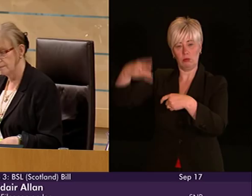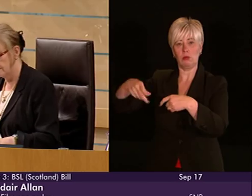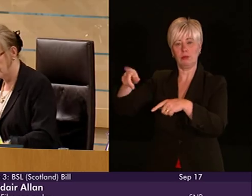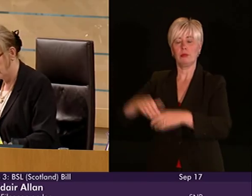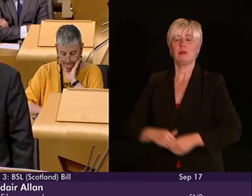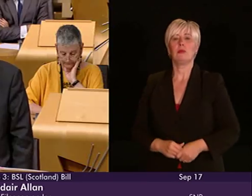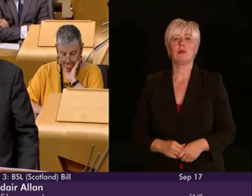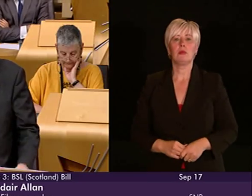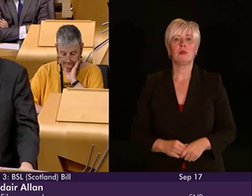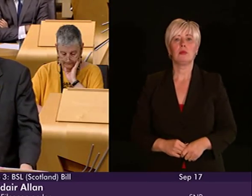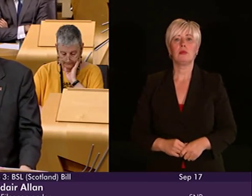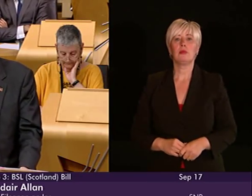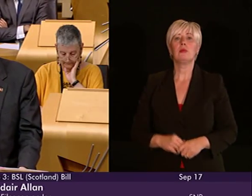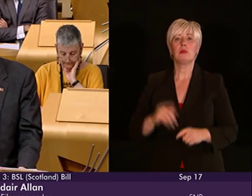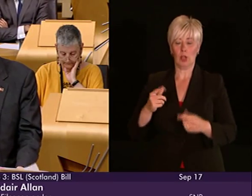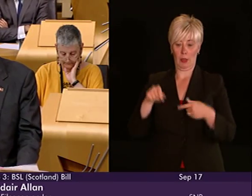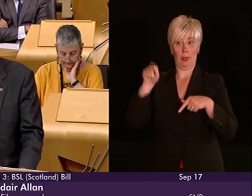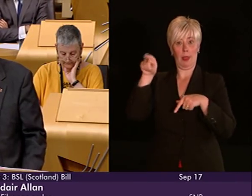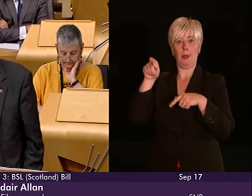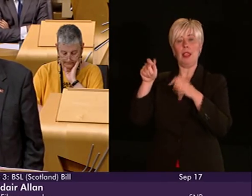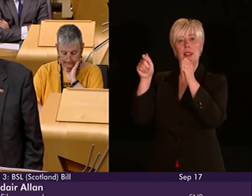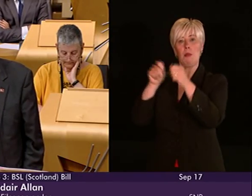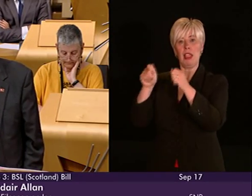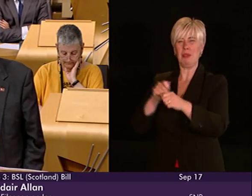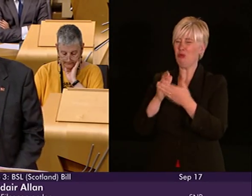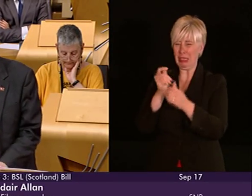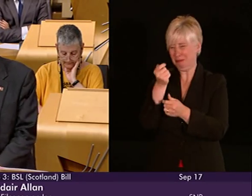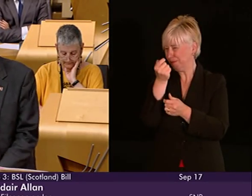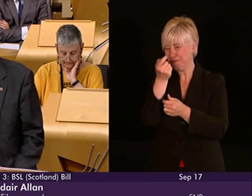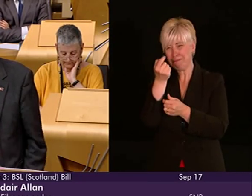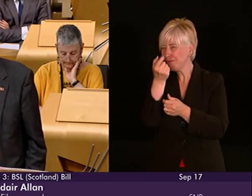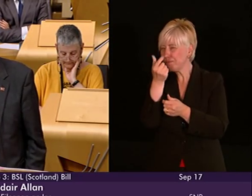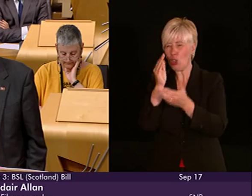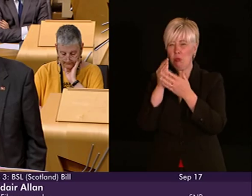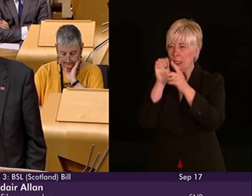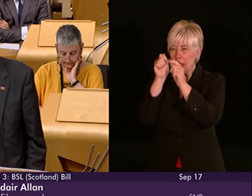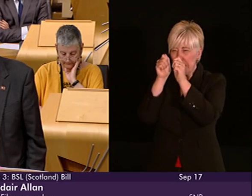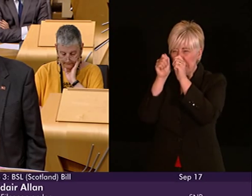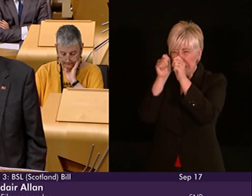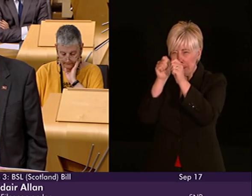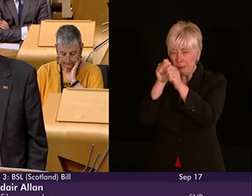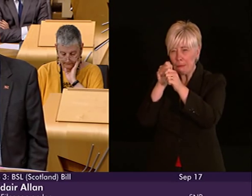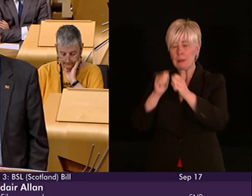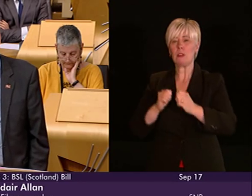Dr Allan: I confirm that these are very minor, tidying amendments that are a result of the